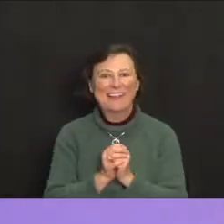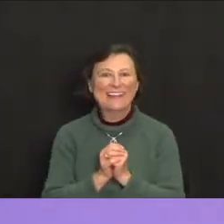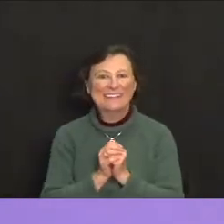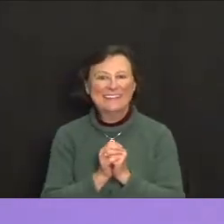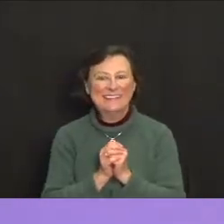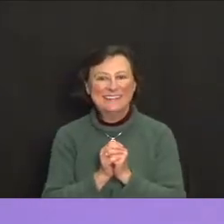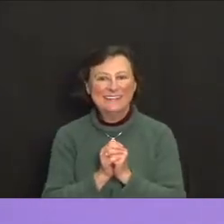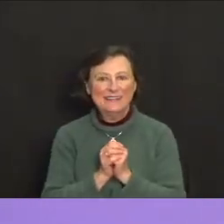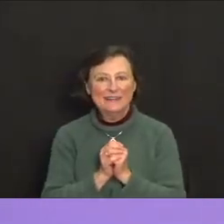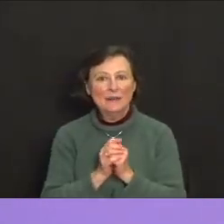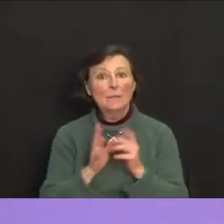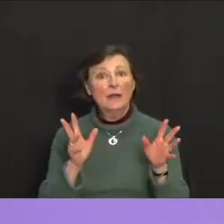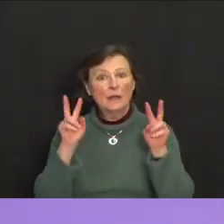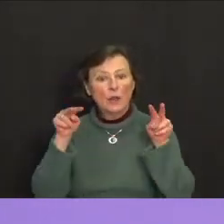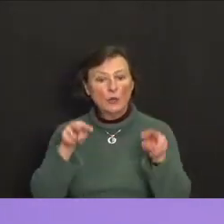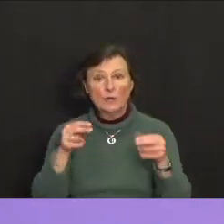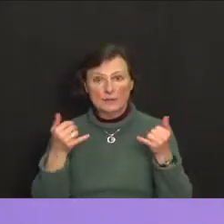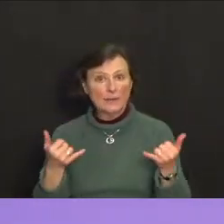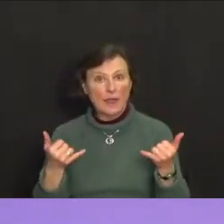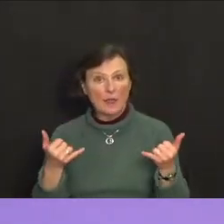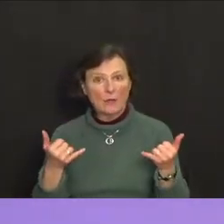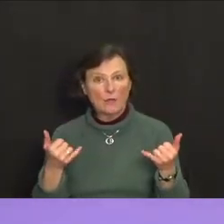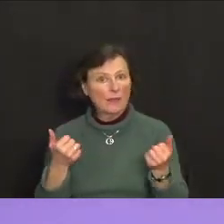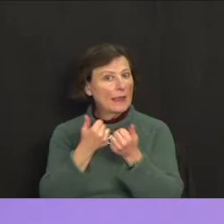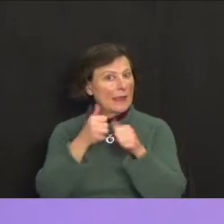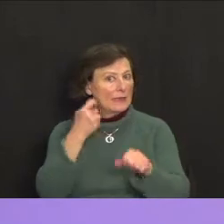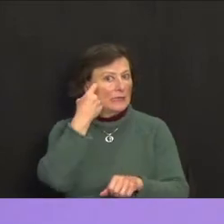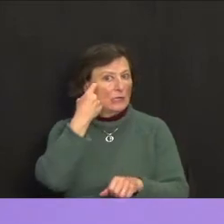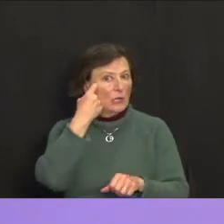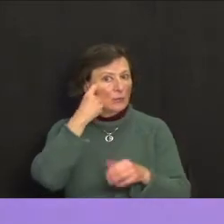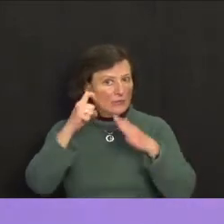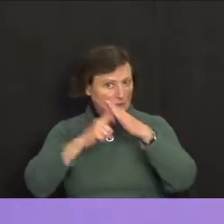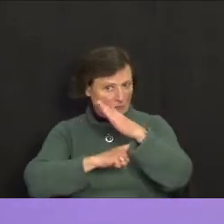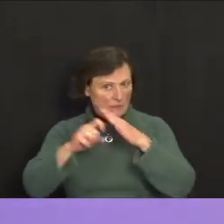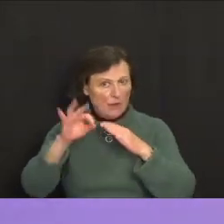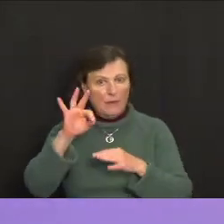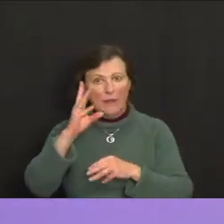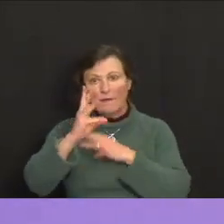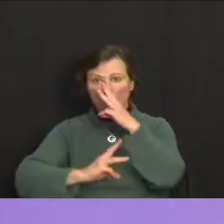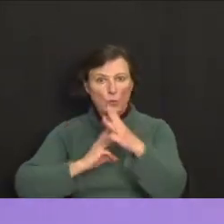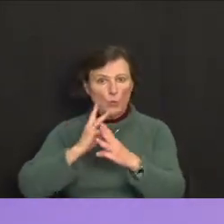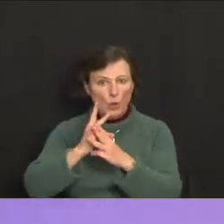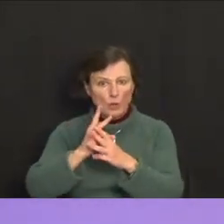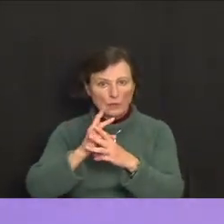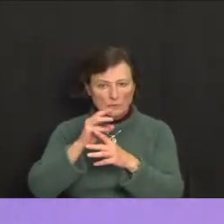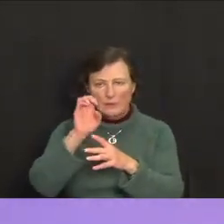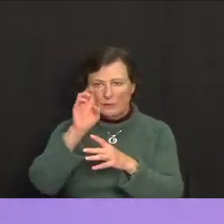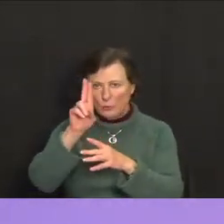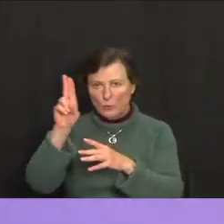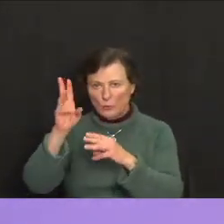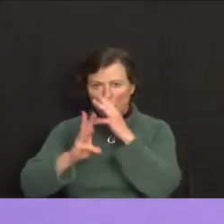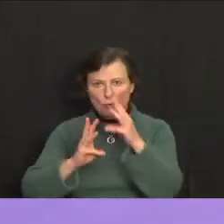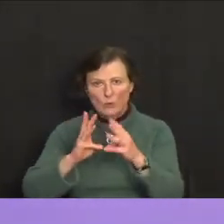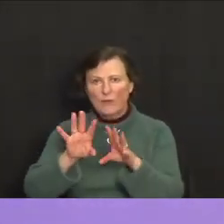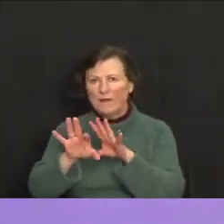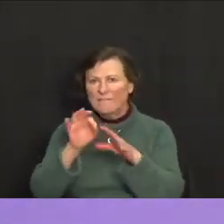But take a look now at any recent copy of the World and try to find any letters to the editor,